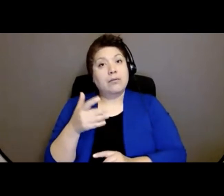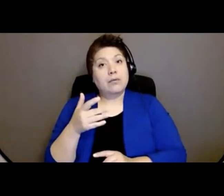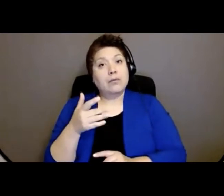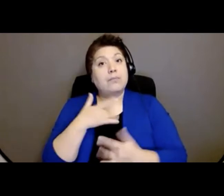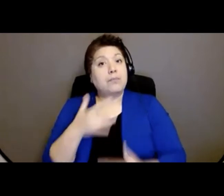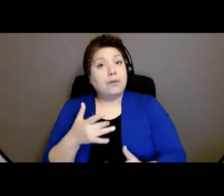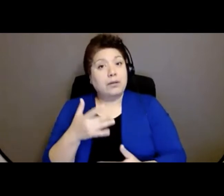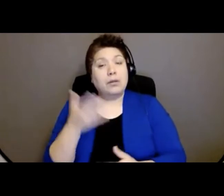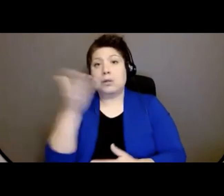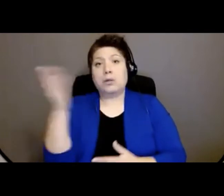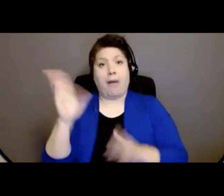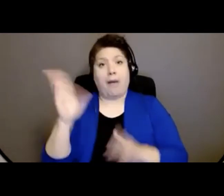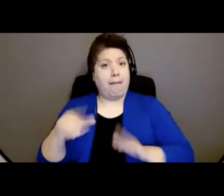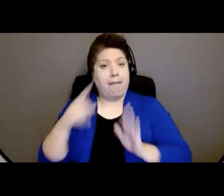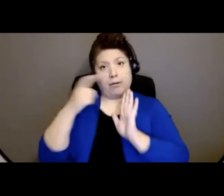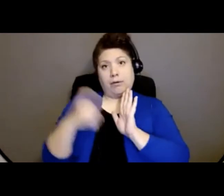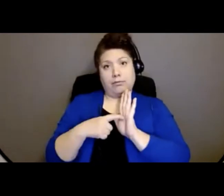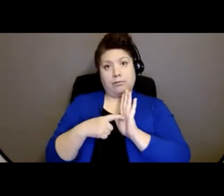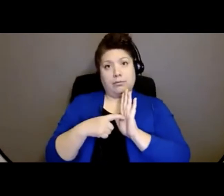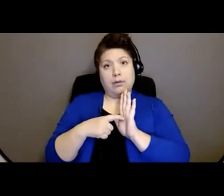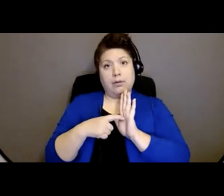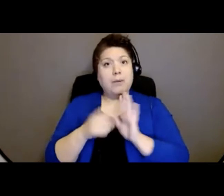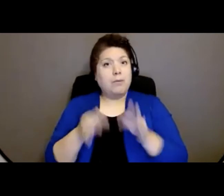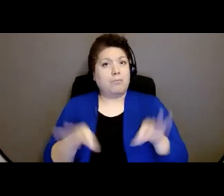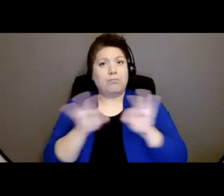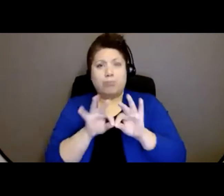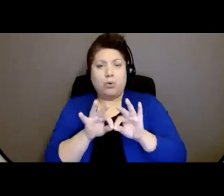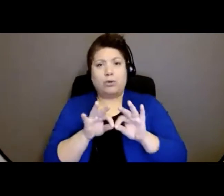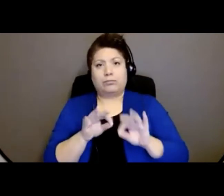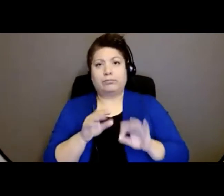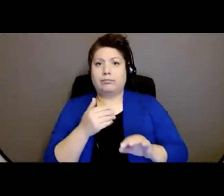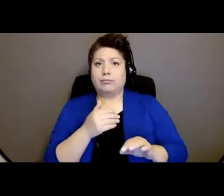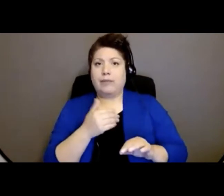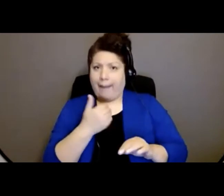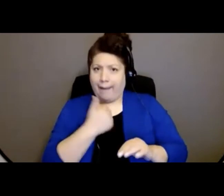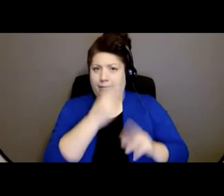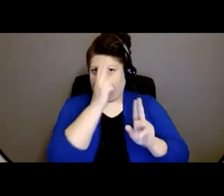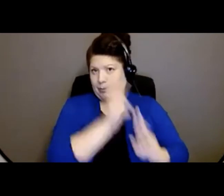IS SO CRUCIALLY TO BE NAMED. JESS: SO IMPORTANT MELANIE,